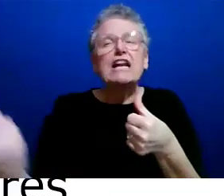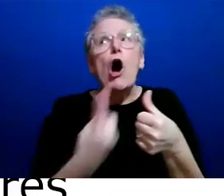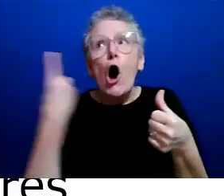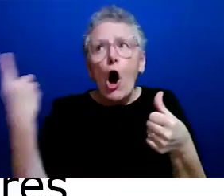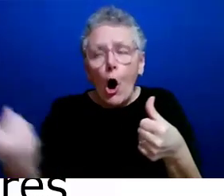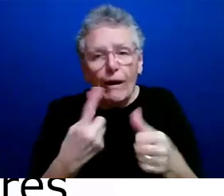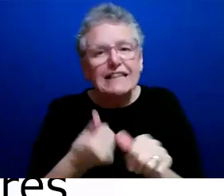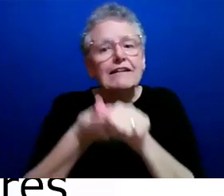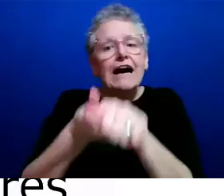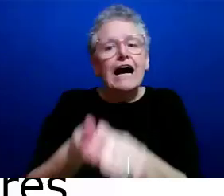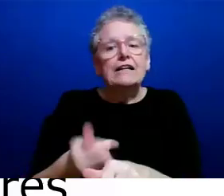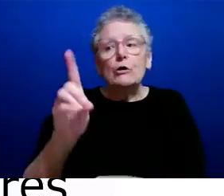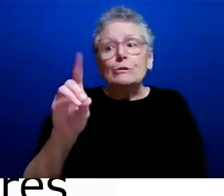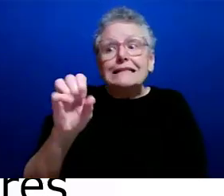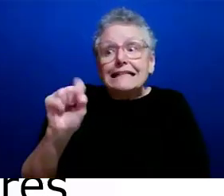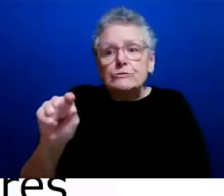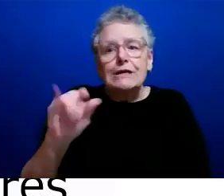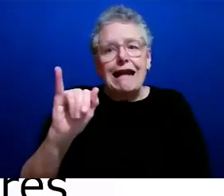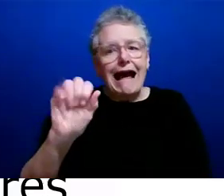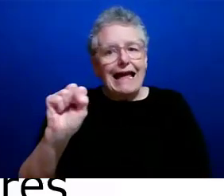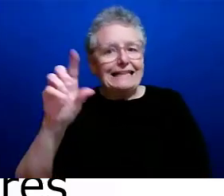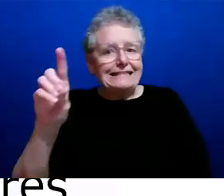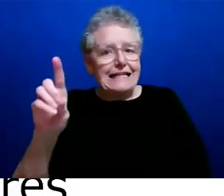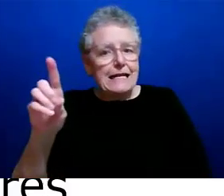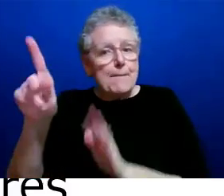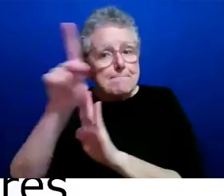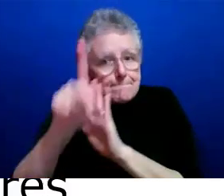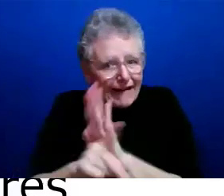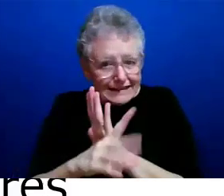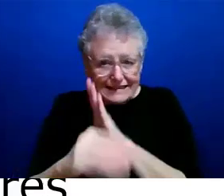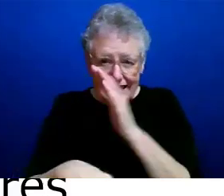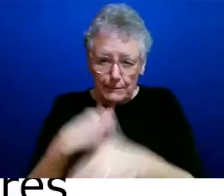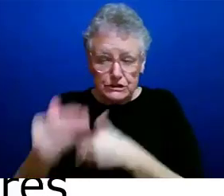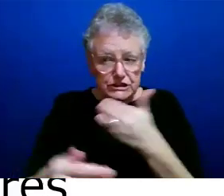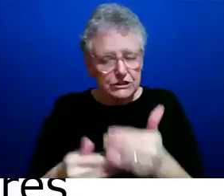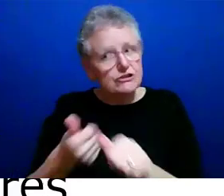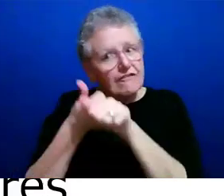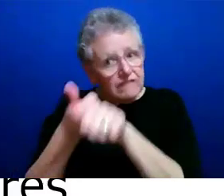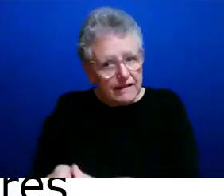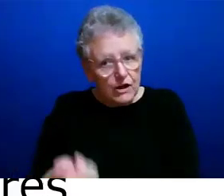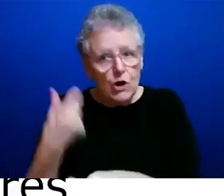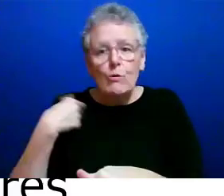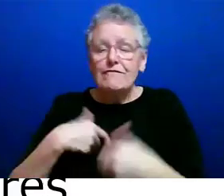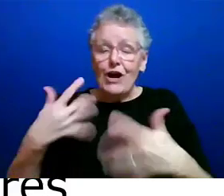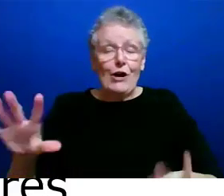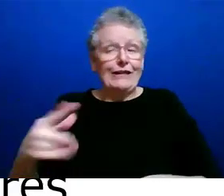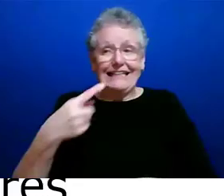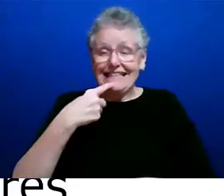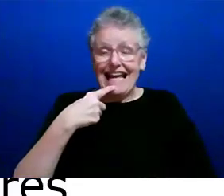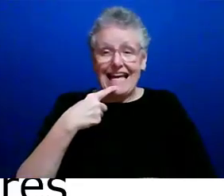and ISD policies and procedures. As we have established, the minimum requirement